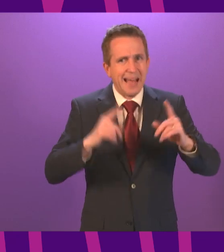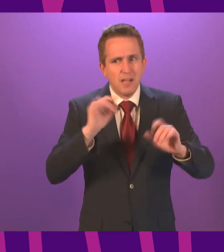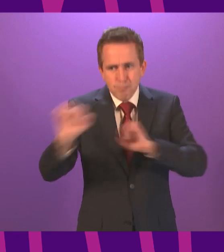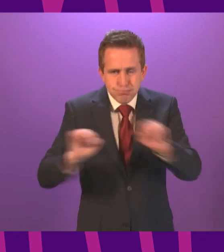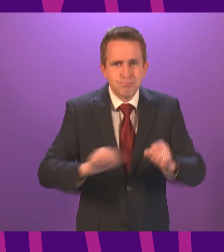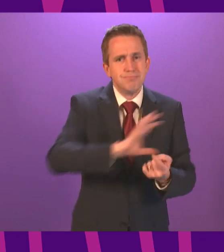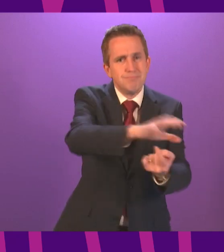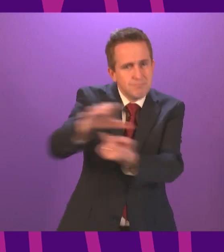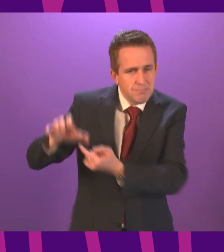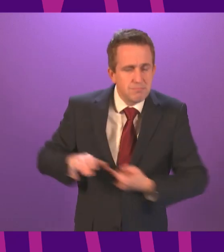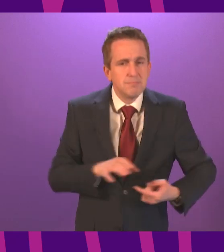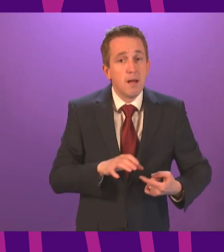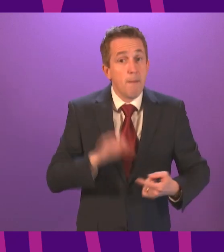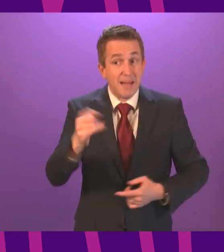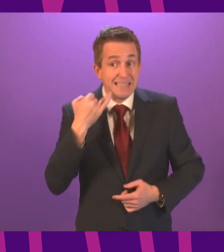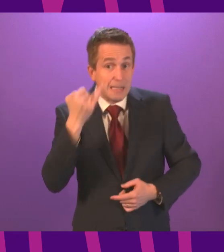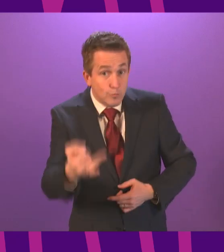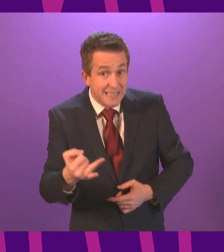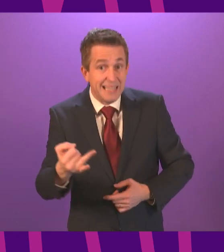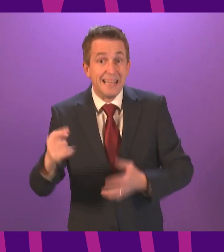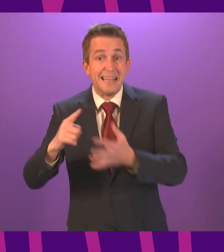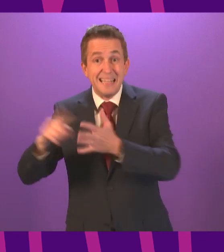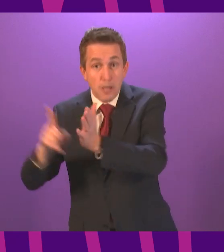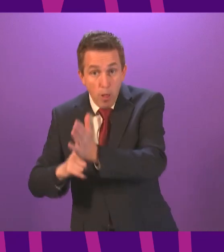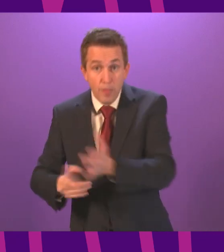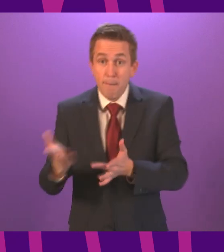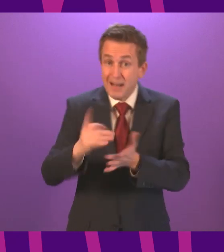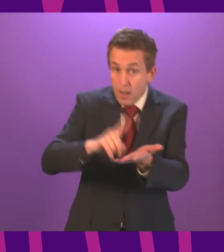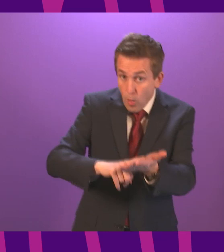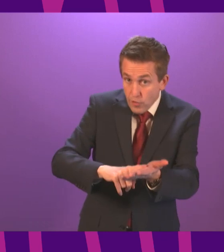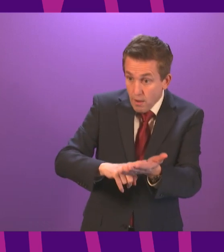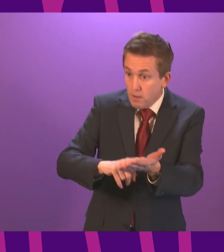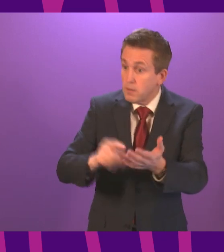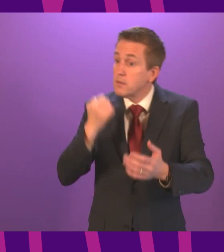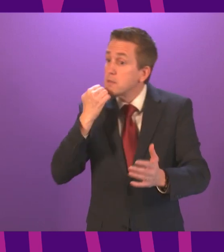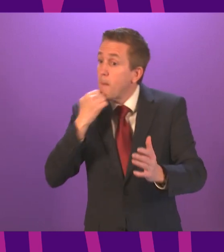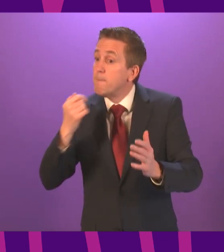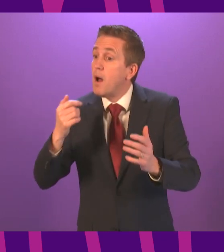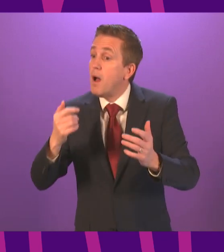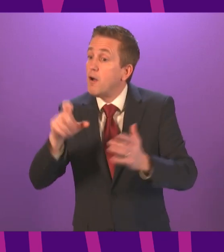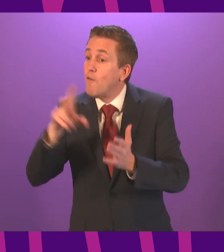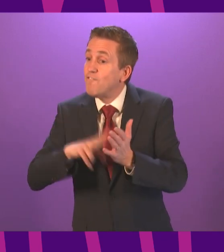will do for East Lothian and Midlothian next week—the levels go down as well, and people